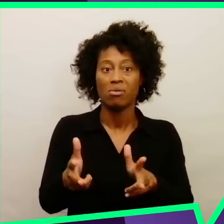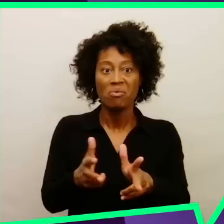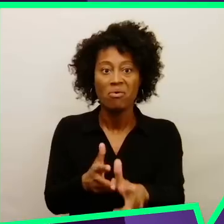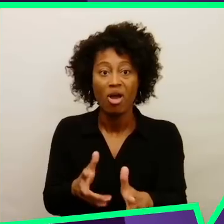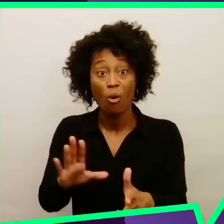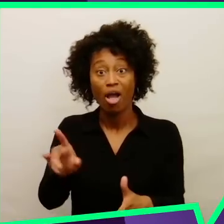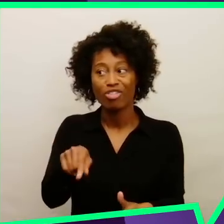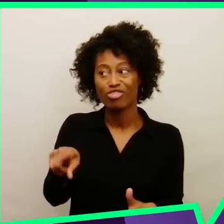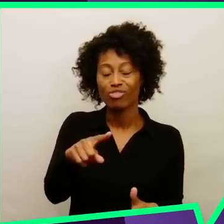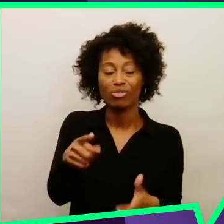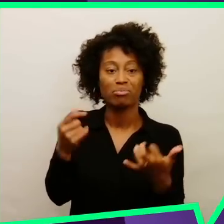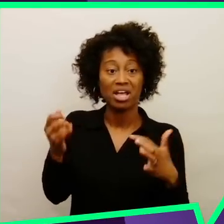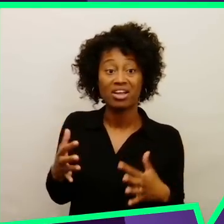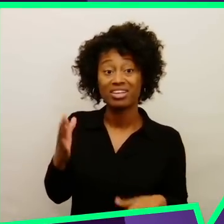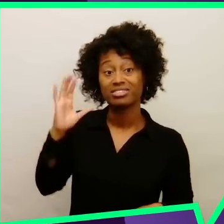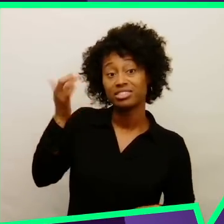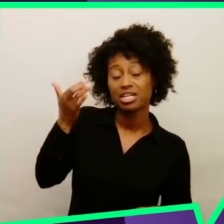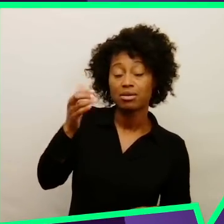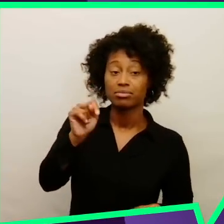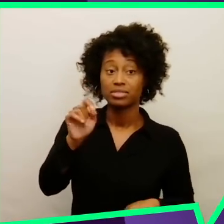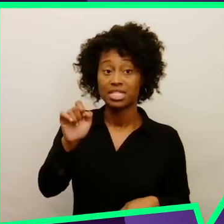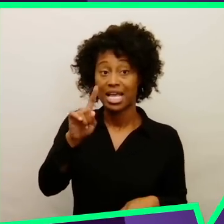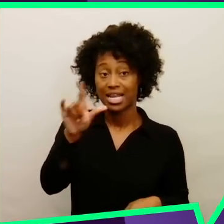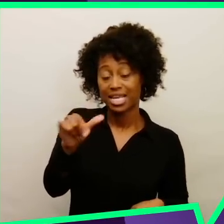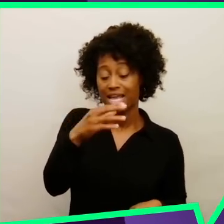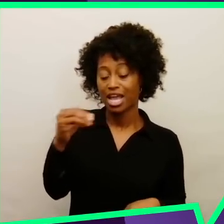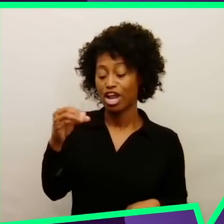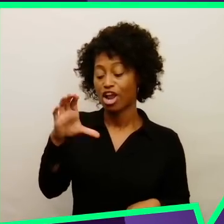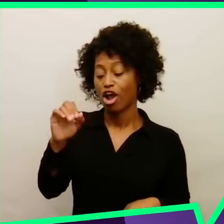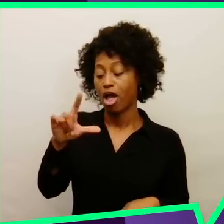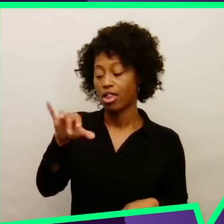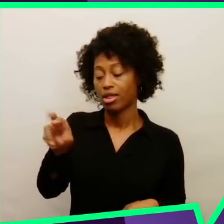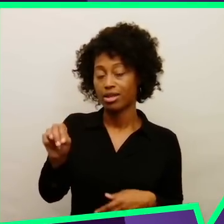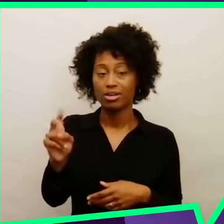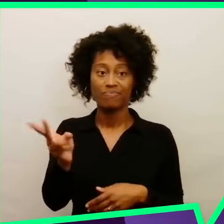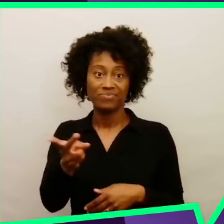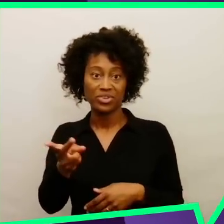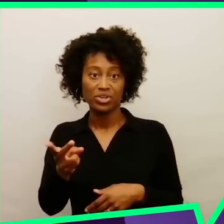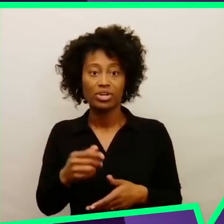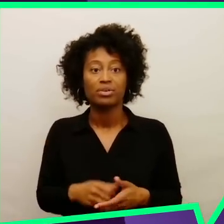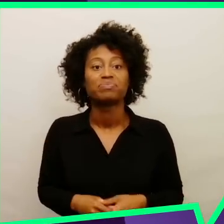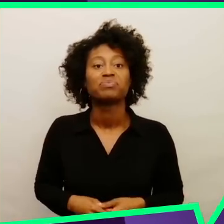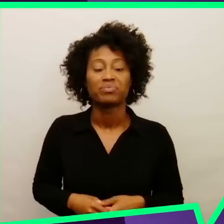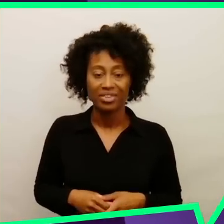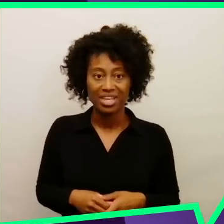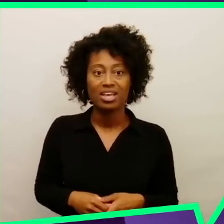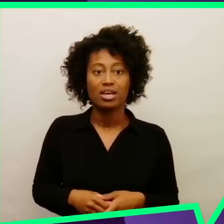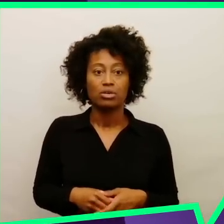It looks like RTeddy and Colin are neck and neck, 1 and 2,